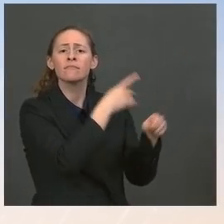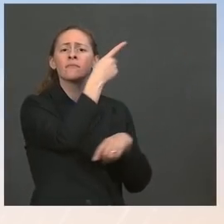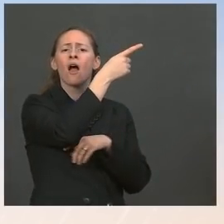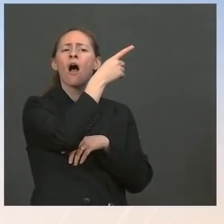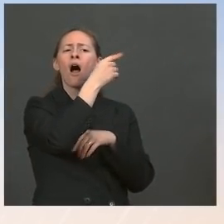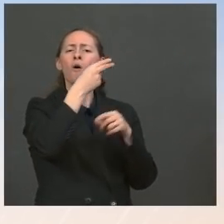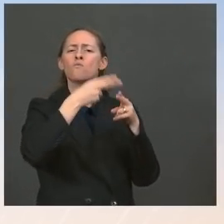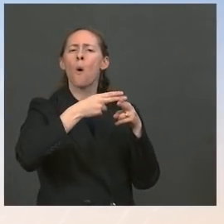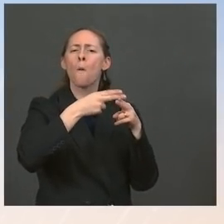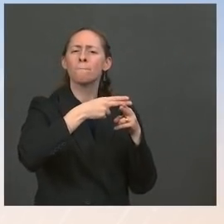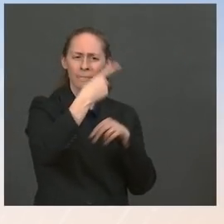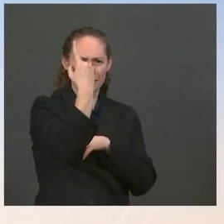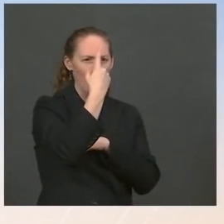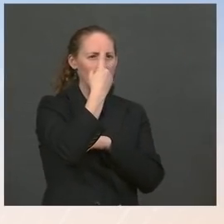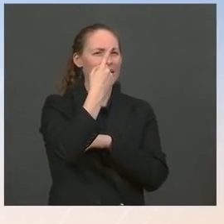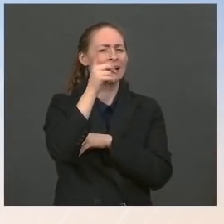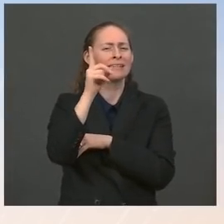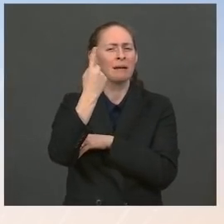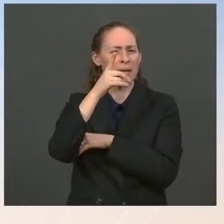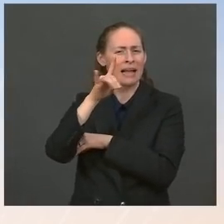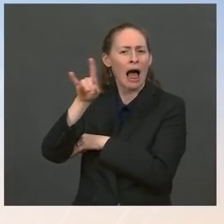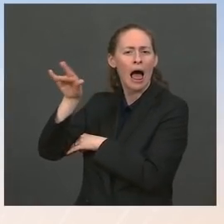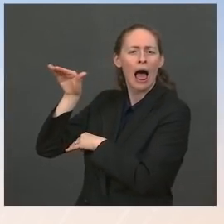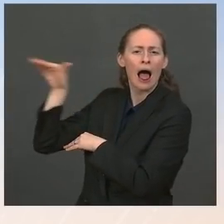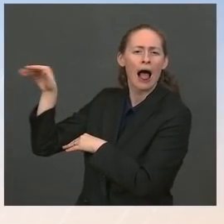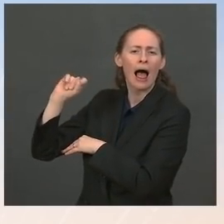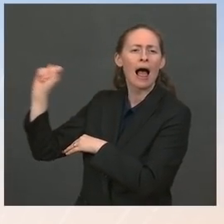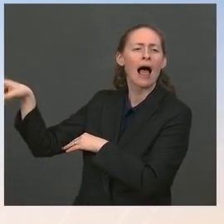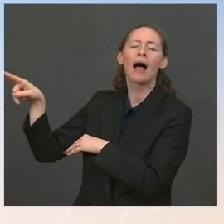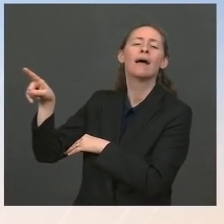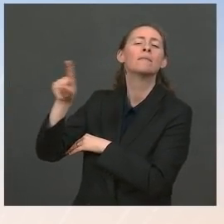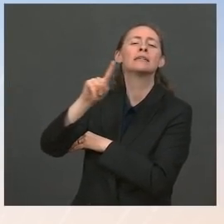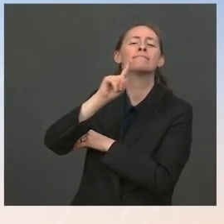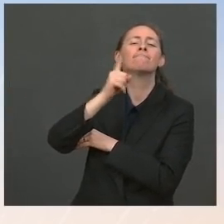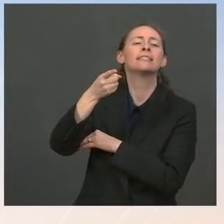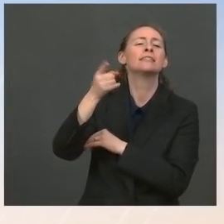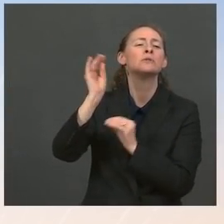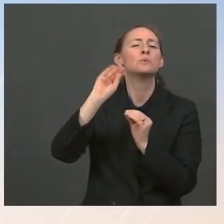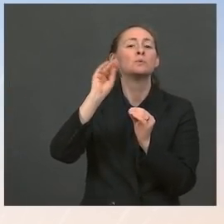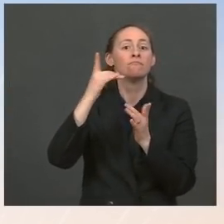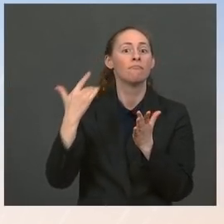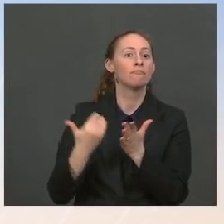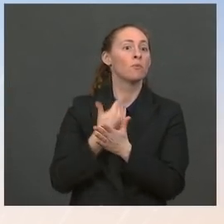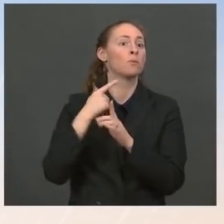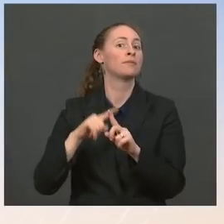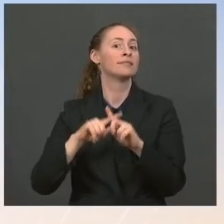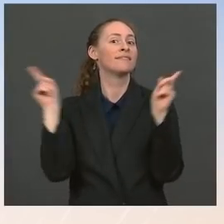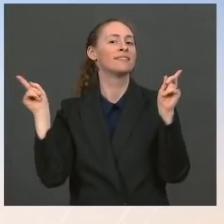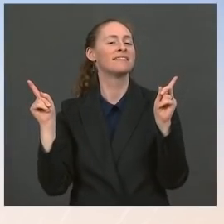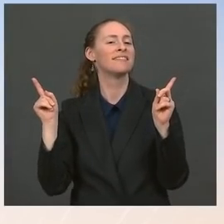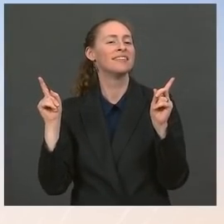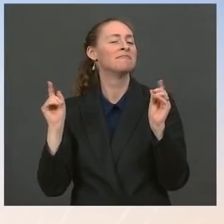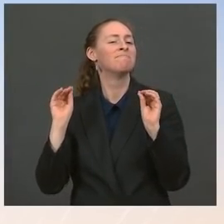during his press conference. And so, I don't have any announcements for you today. The President will continue to engage with his senior economic team